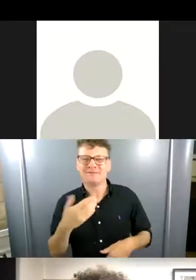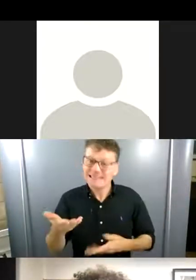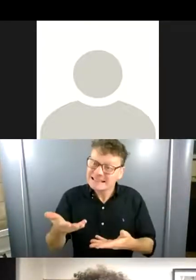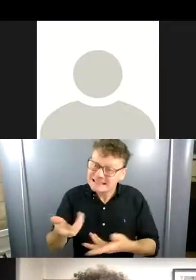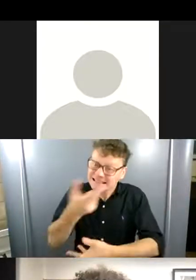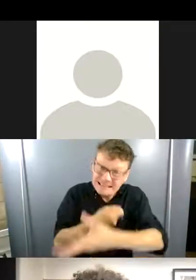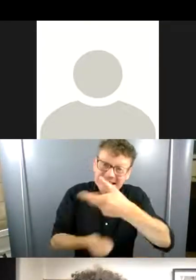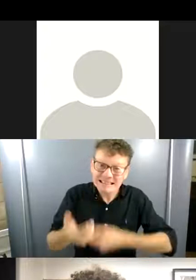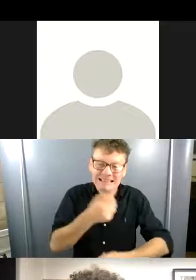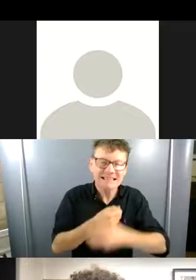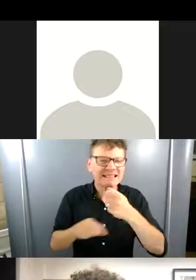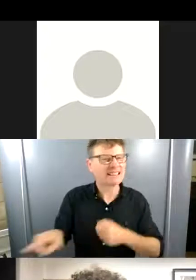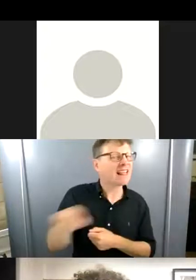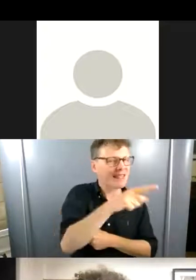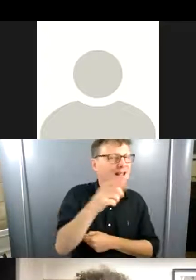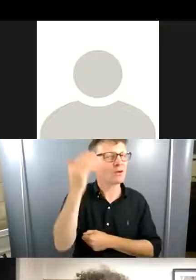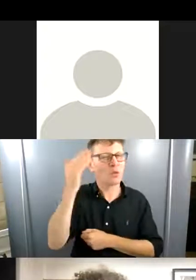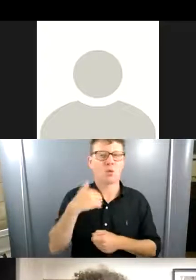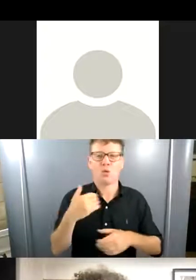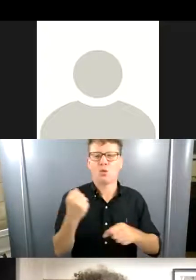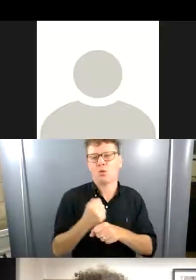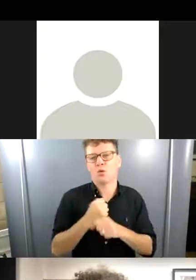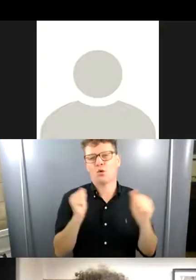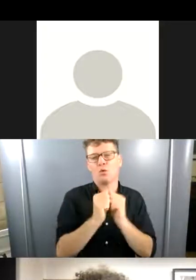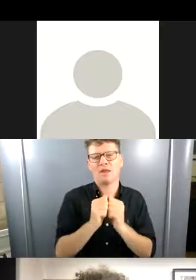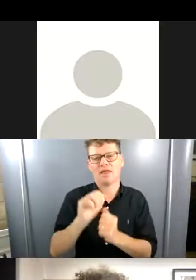that I work a lot with Mawng speakers so I have to convince people to participate